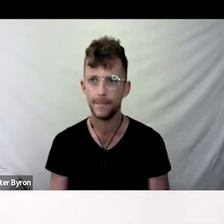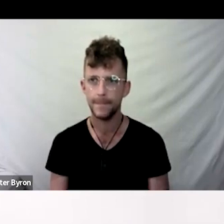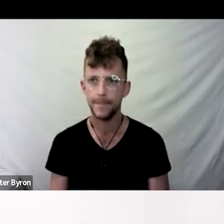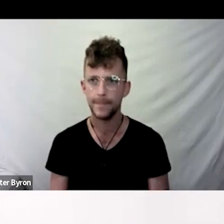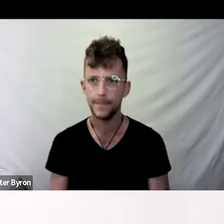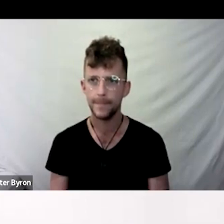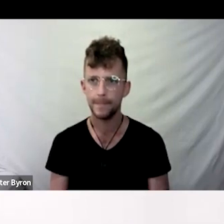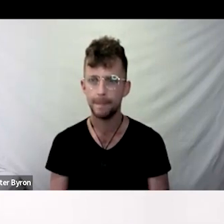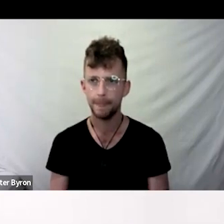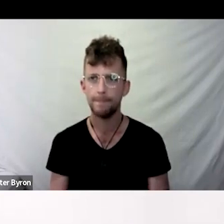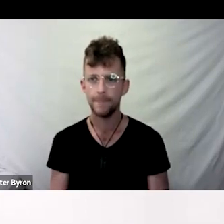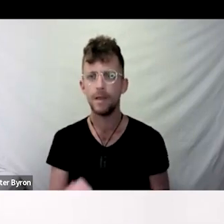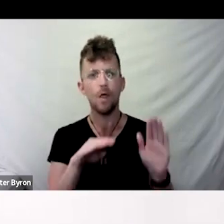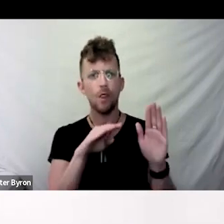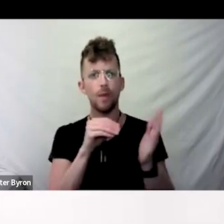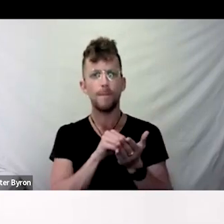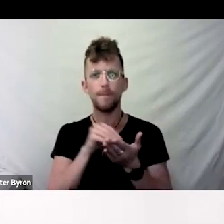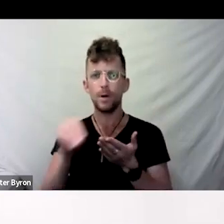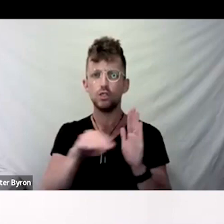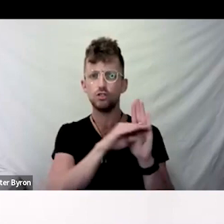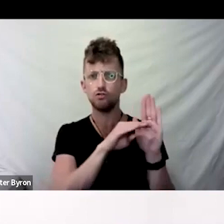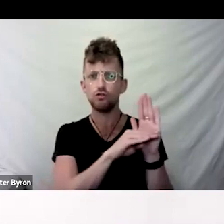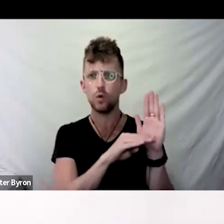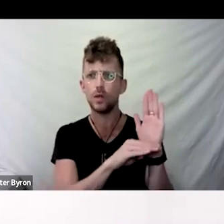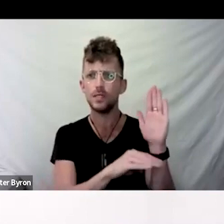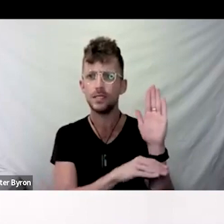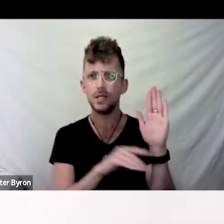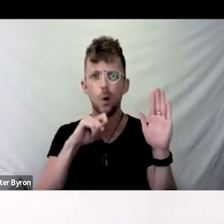for the purchase rules because they will have tax implications.